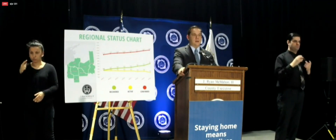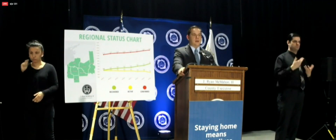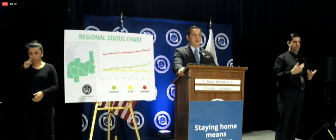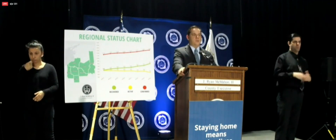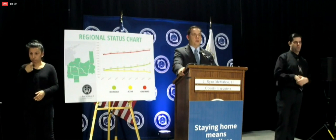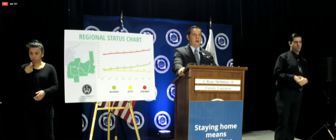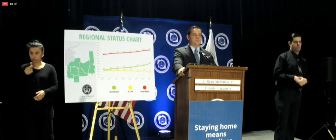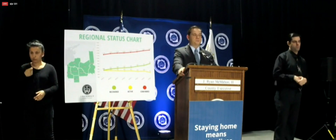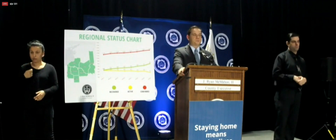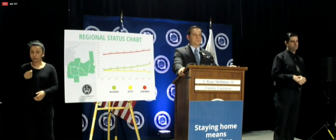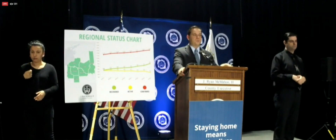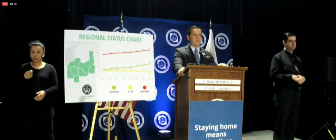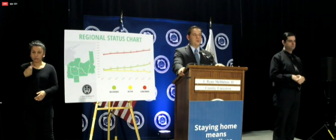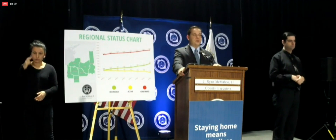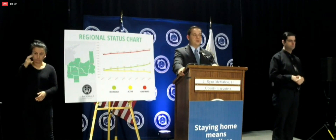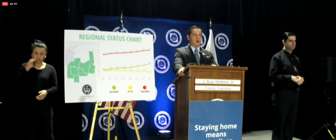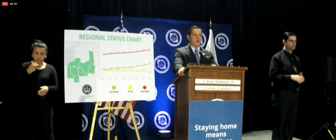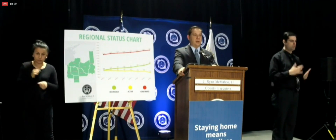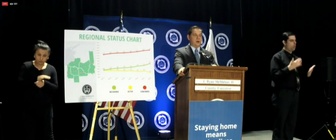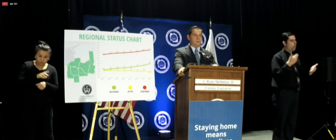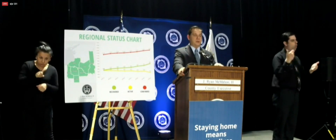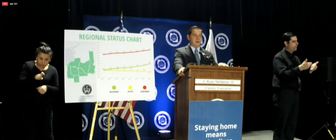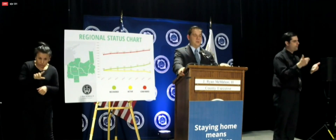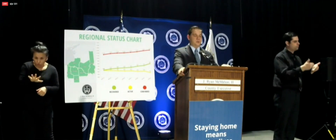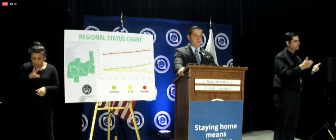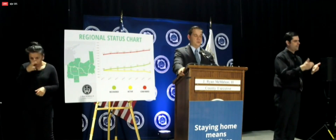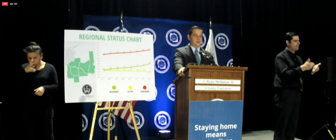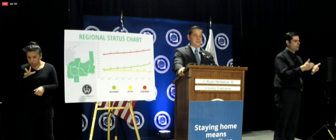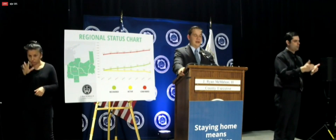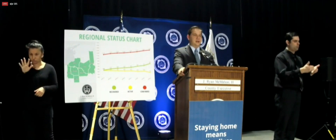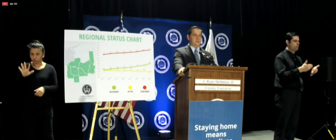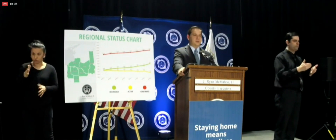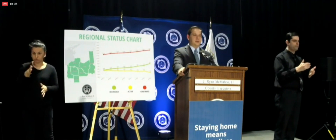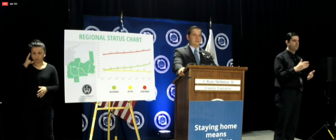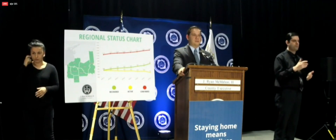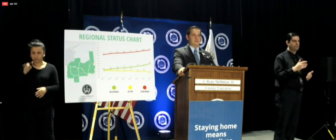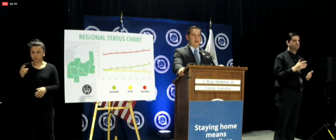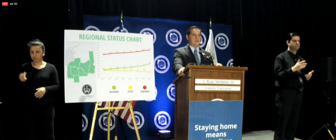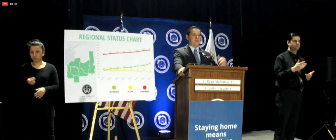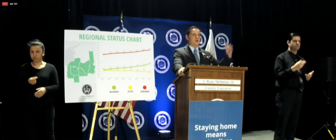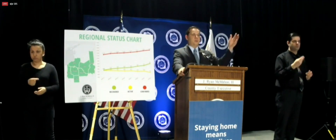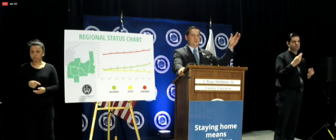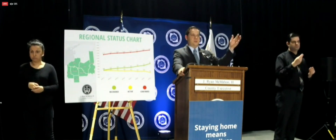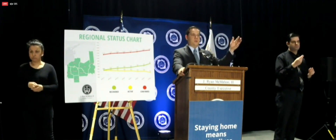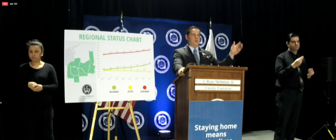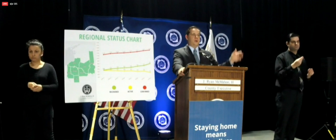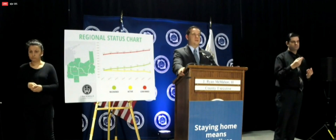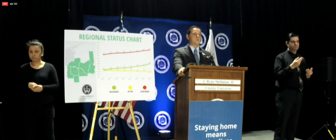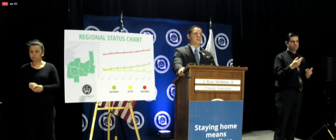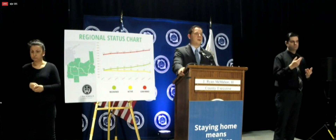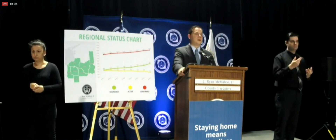THEN AND THERE. WE'RE GETTING TO A GOOD SPOT. BUT, IT IS ALL ABOUT BEING ABLE